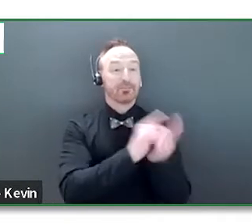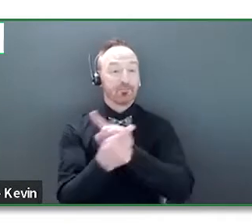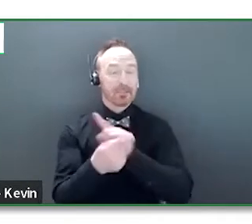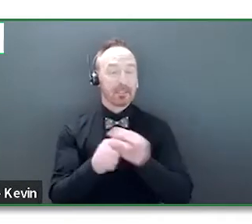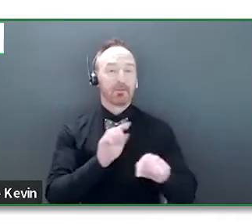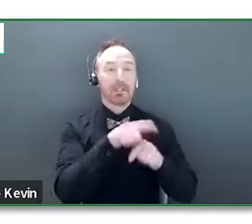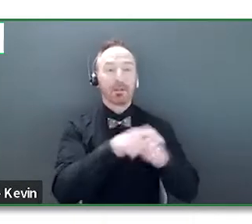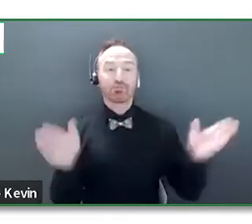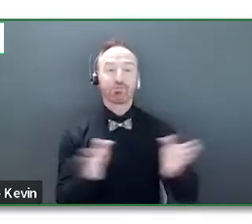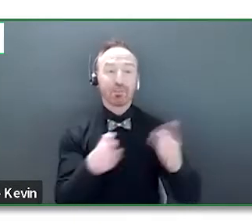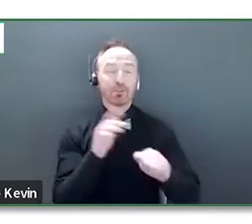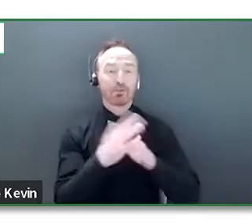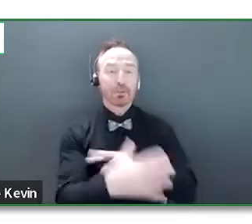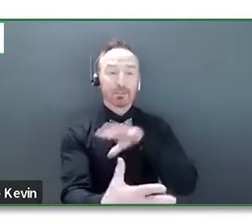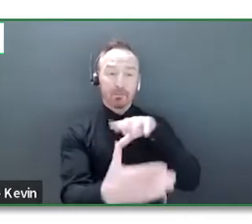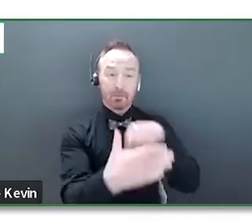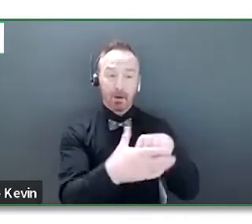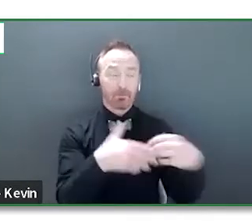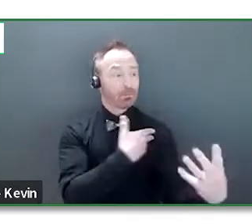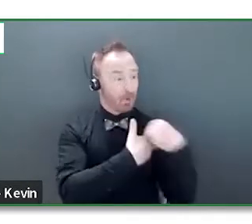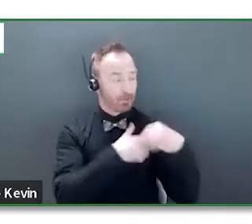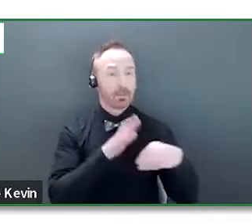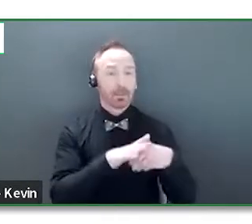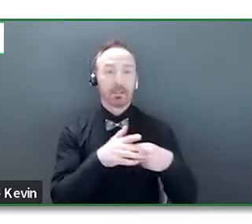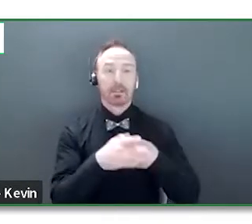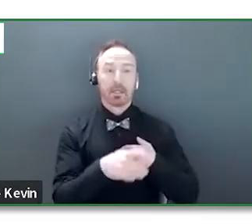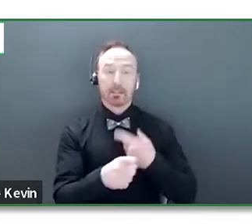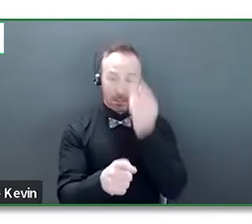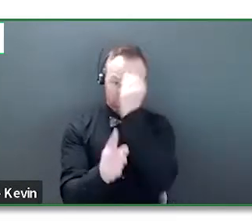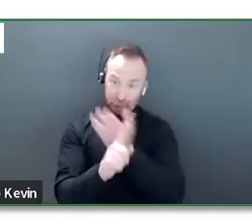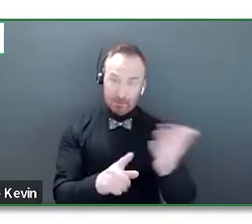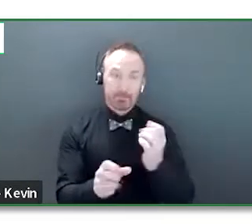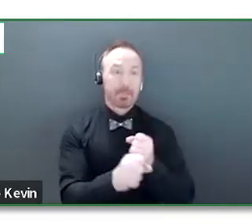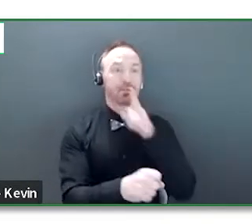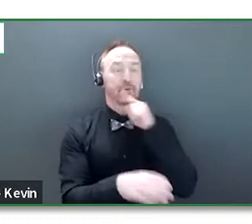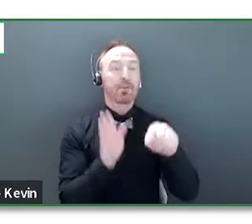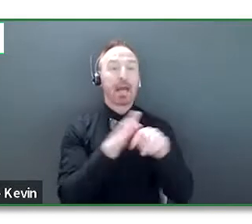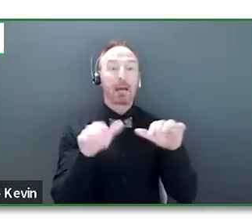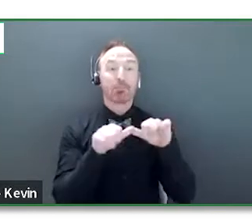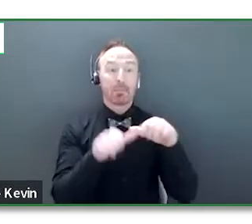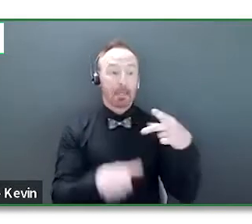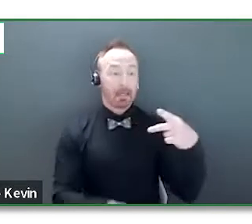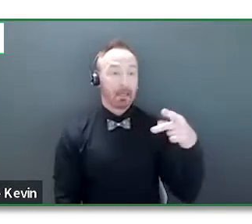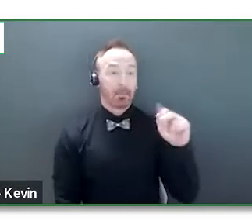Parks Canada sites which at the end of the day belong to all all Canadians.